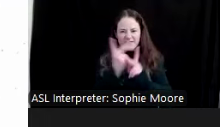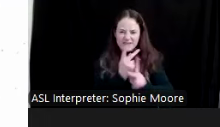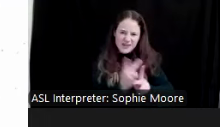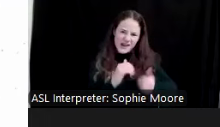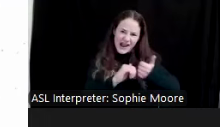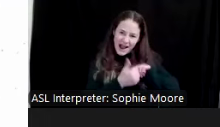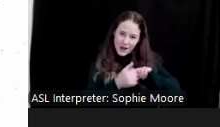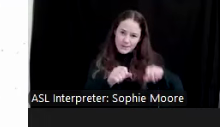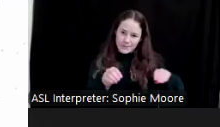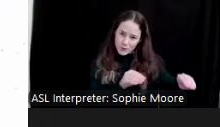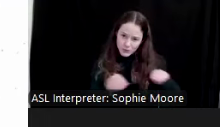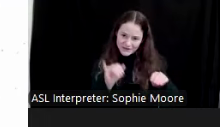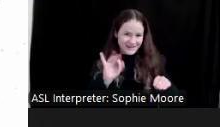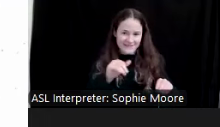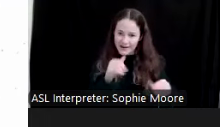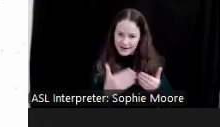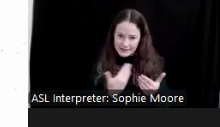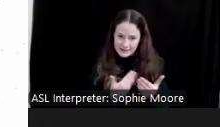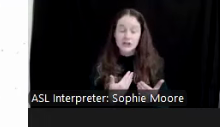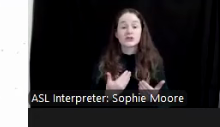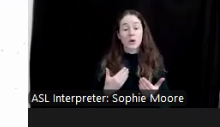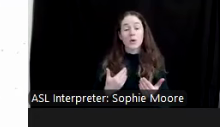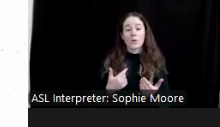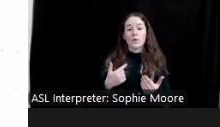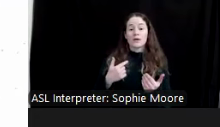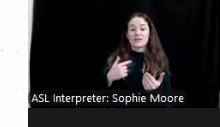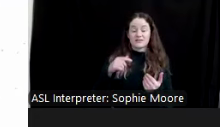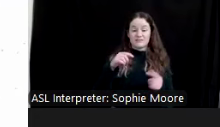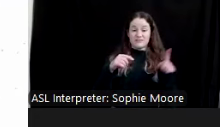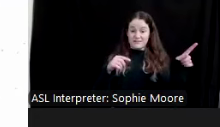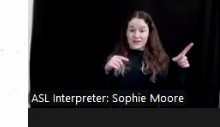of these questions in this slide, which are who, what, where, when, why, and how.